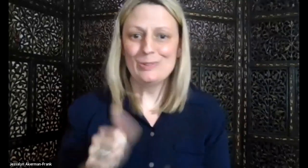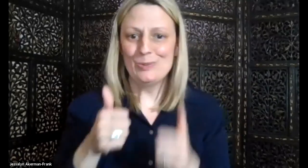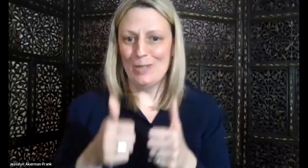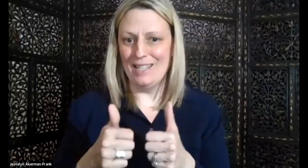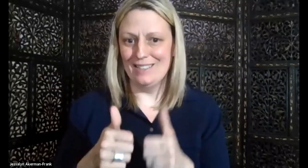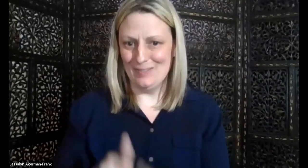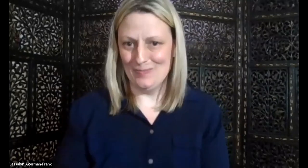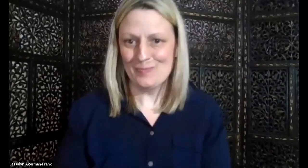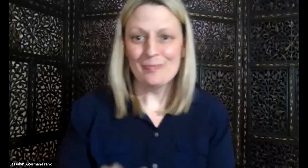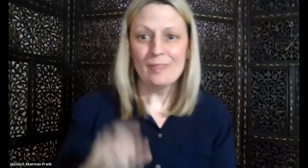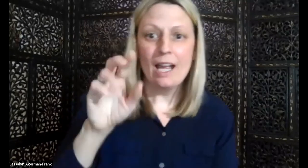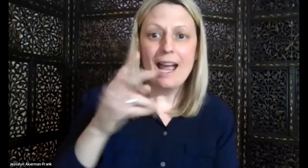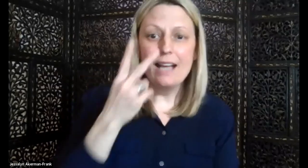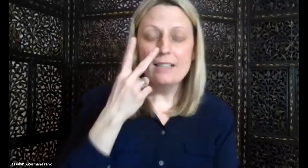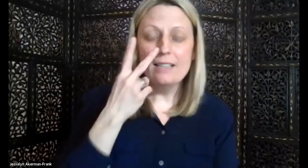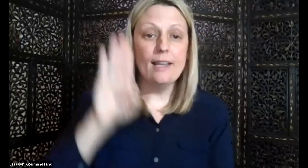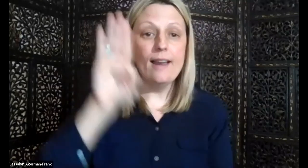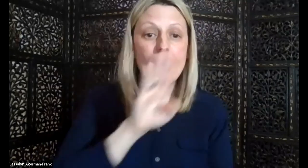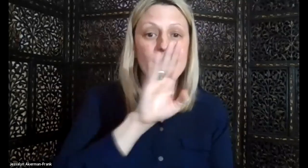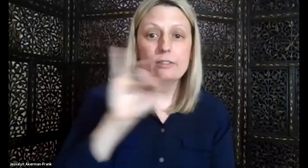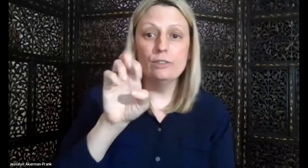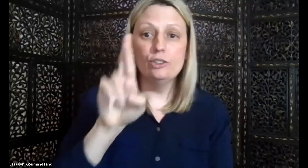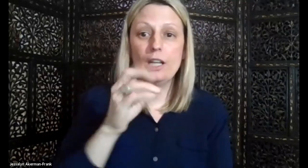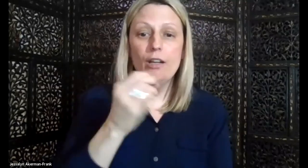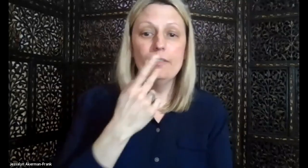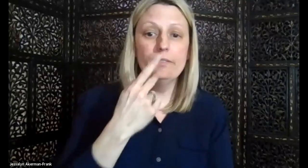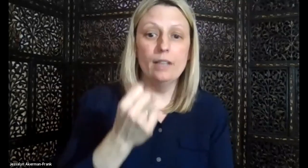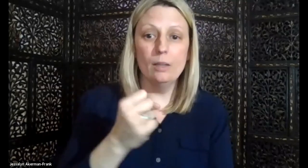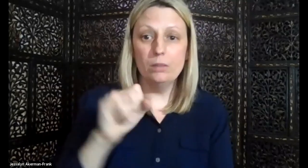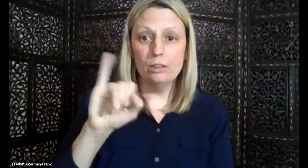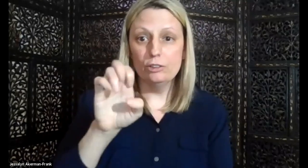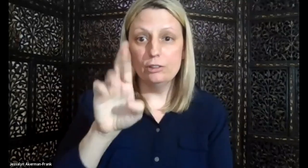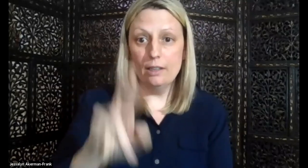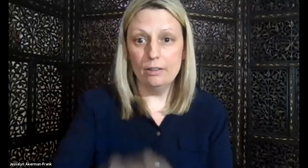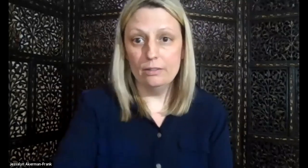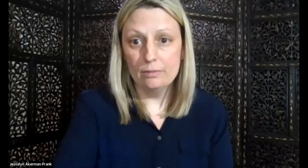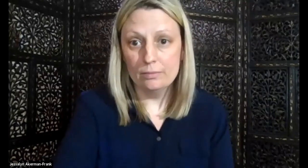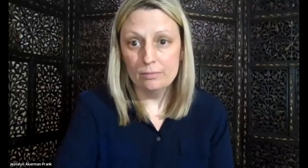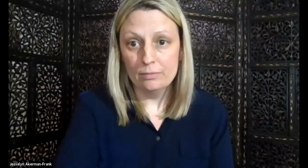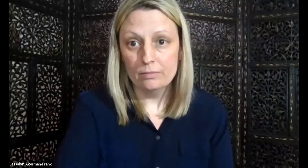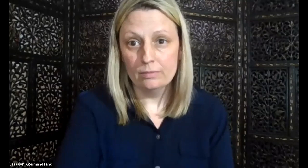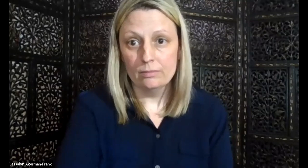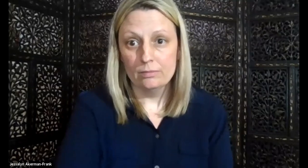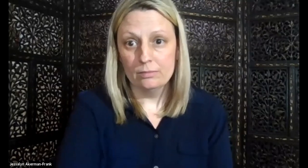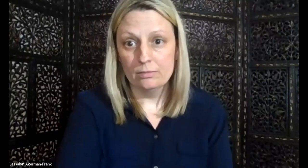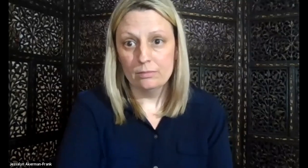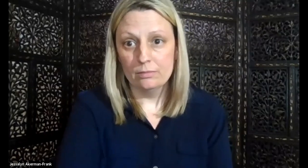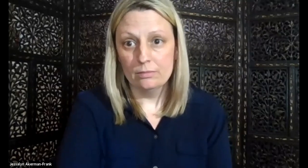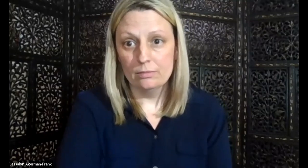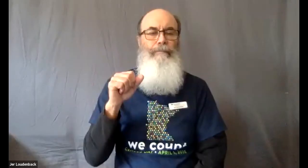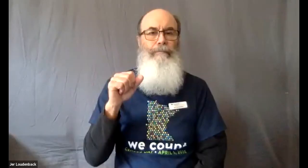Sounds great. Thank you. Jessalyn: Sounds good,